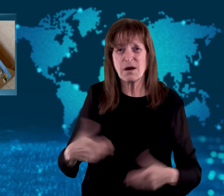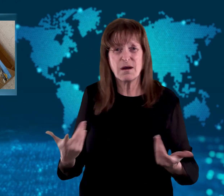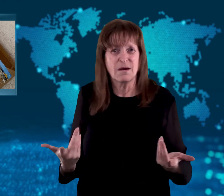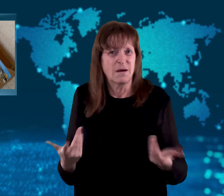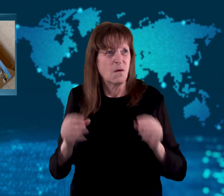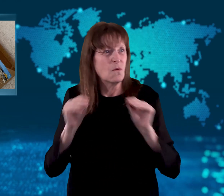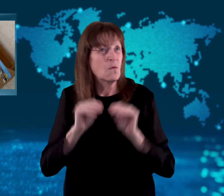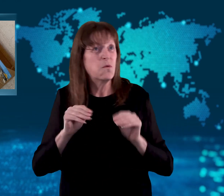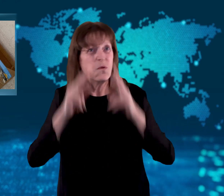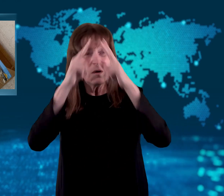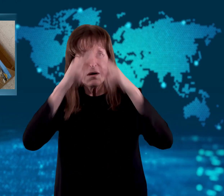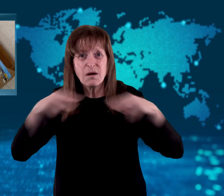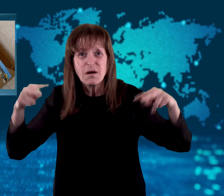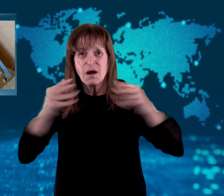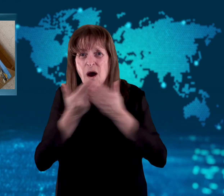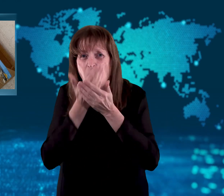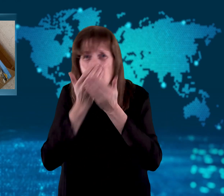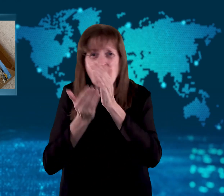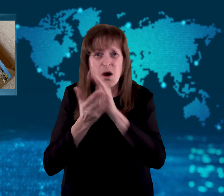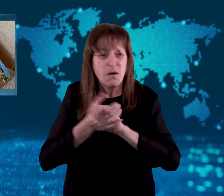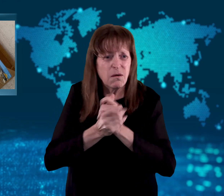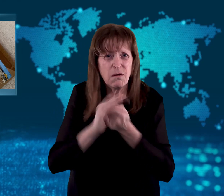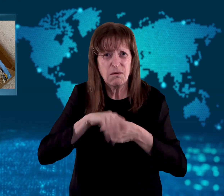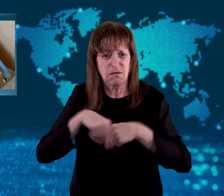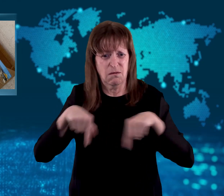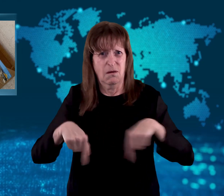in the cold of winter.